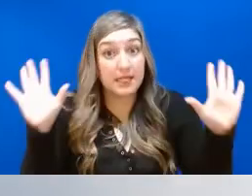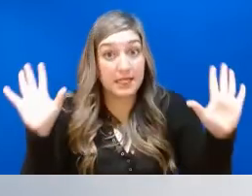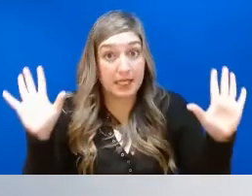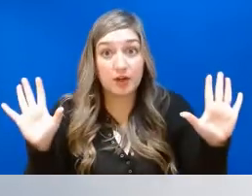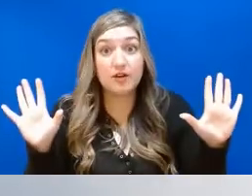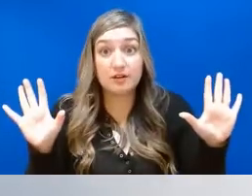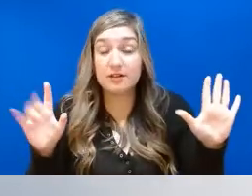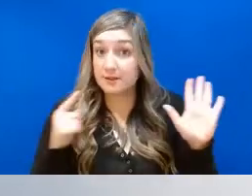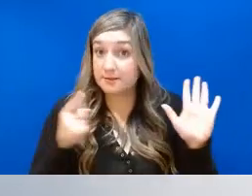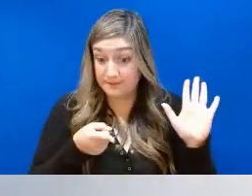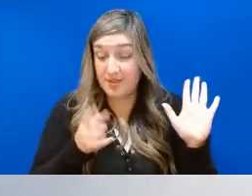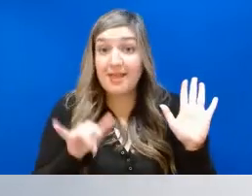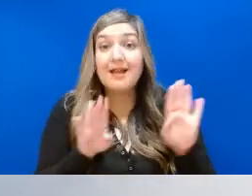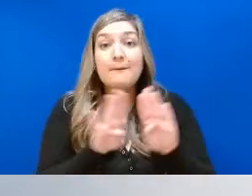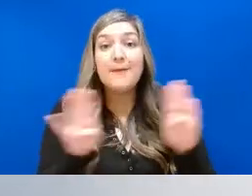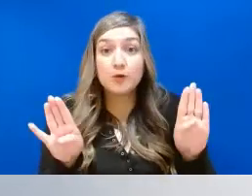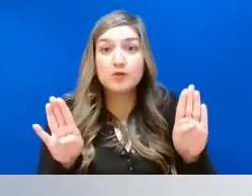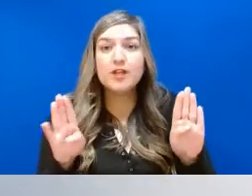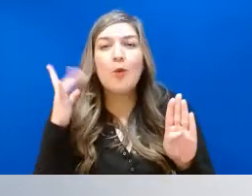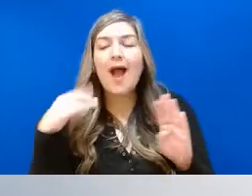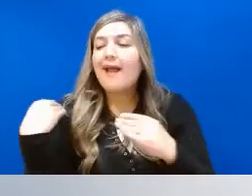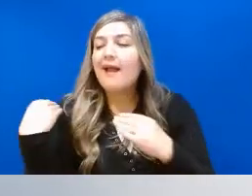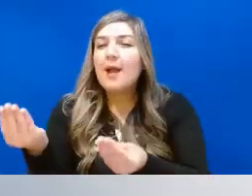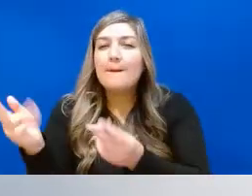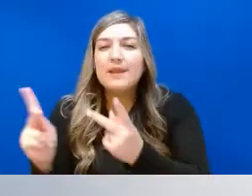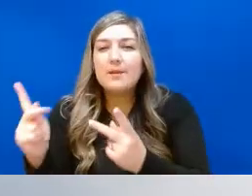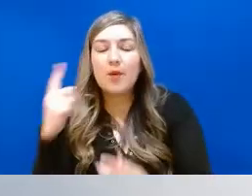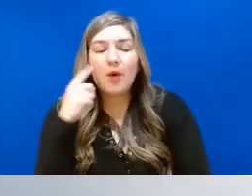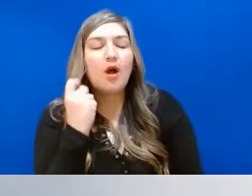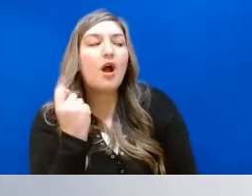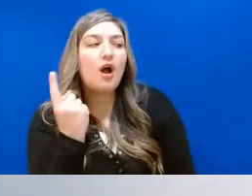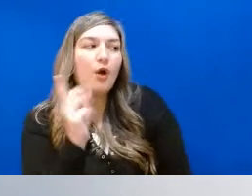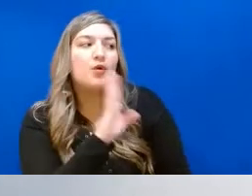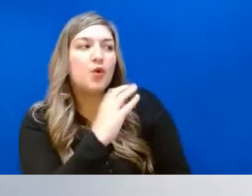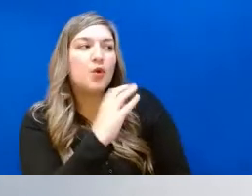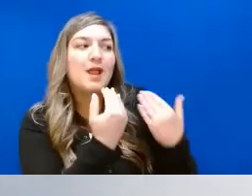be clear about your limits. Being clear about your boundaries also enable